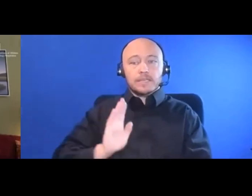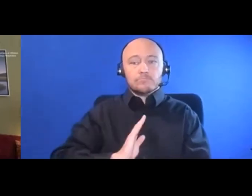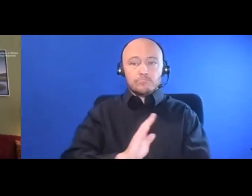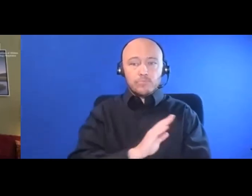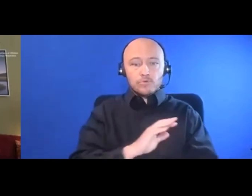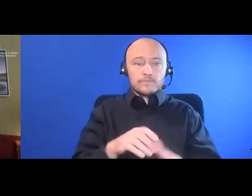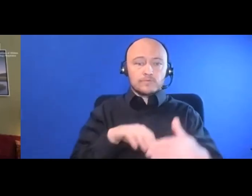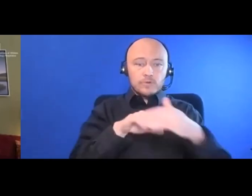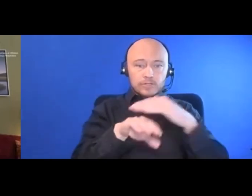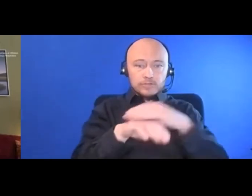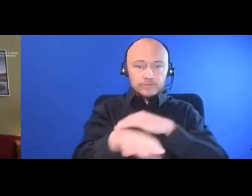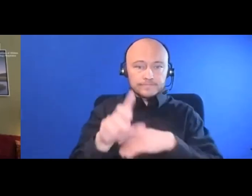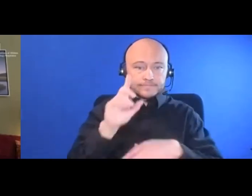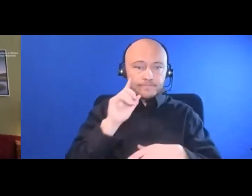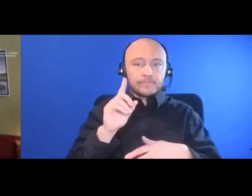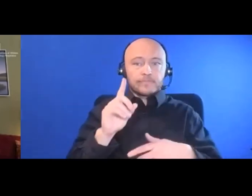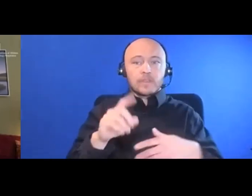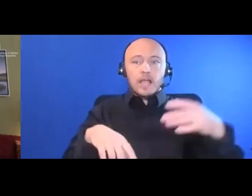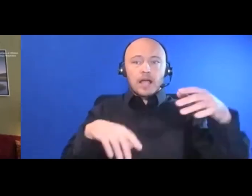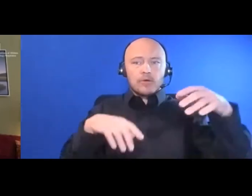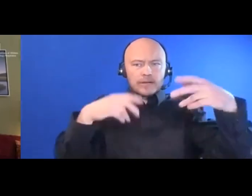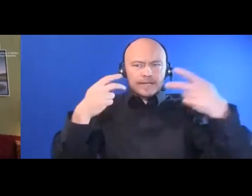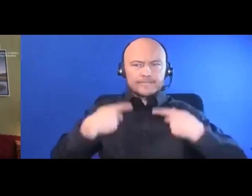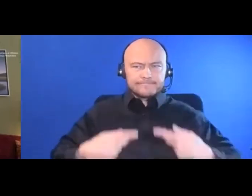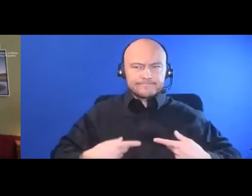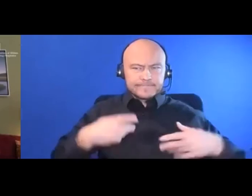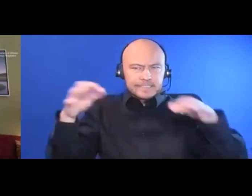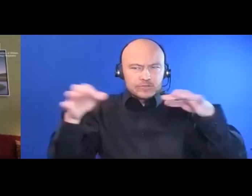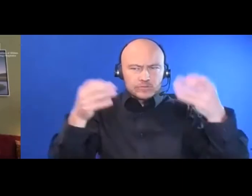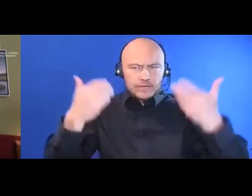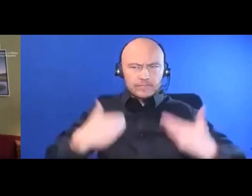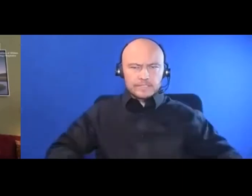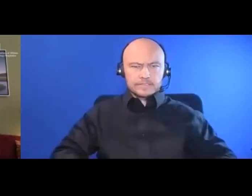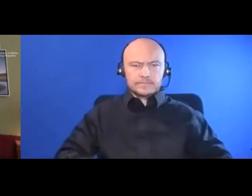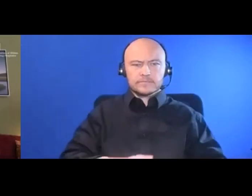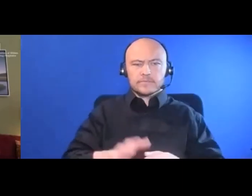I'd like to offer a physical description of myself. I am an olive-skin woman